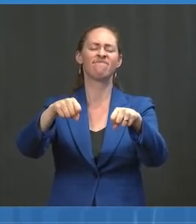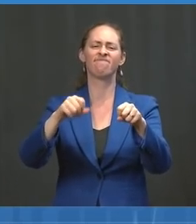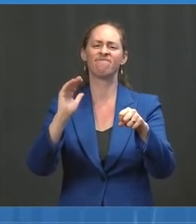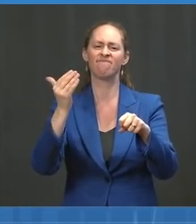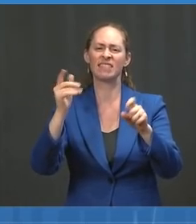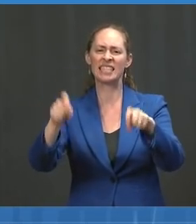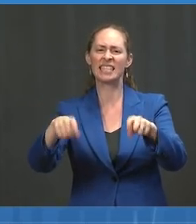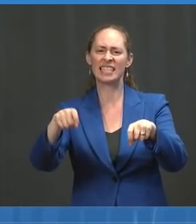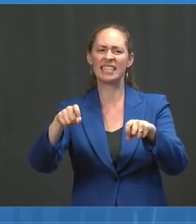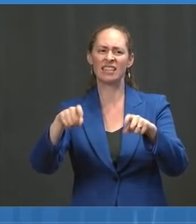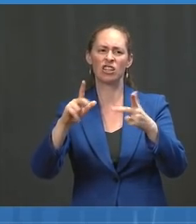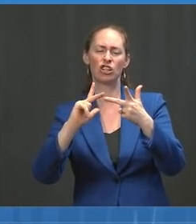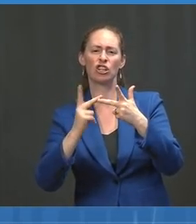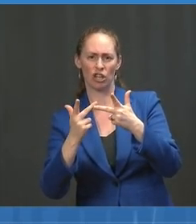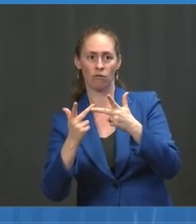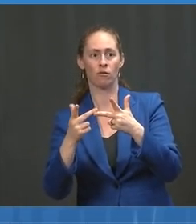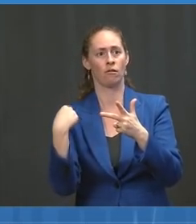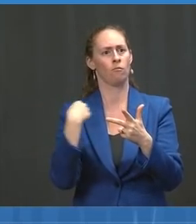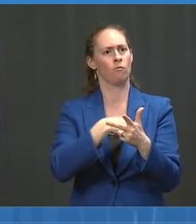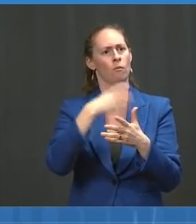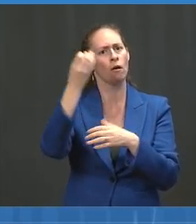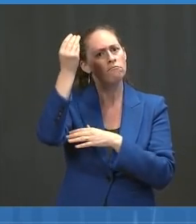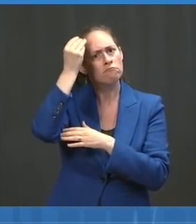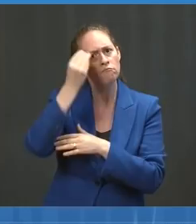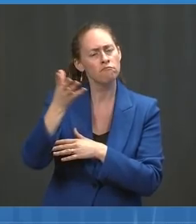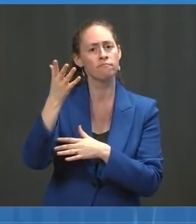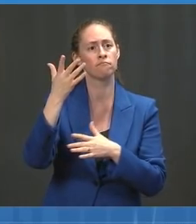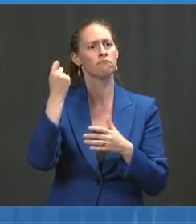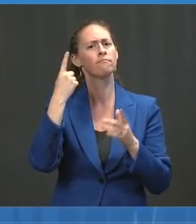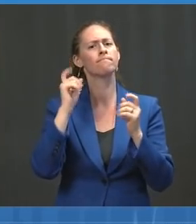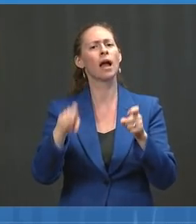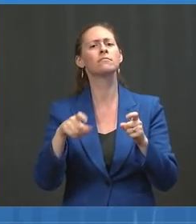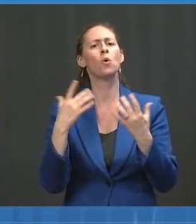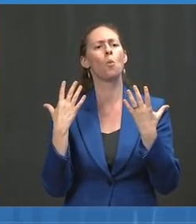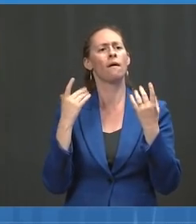we wanted to tell the public as soon as possible because that was a commitment that we made.